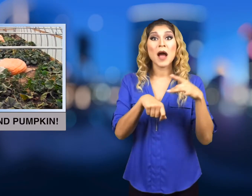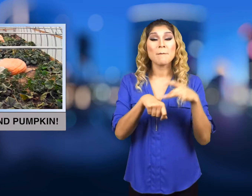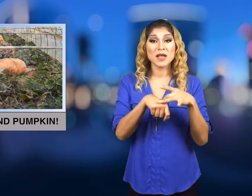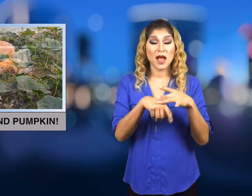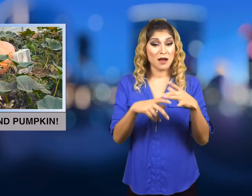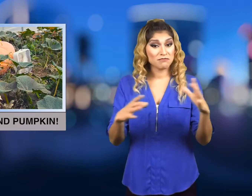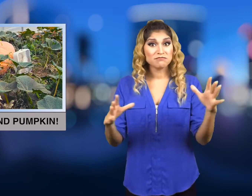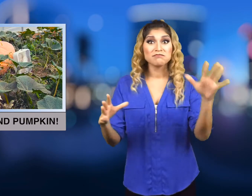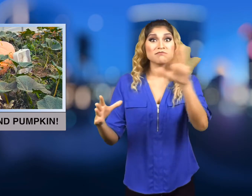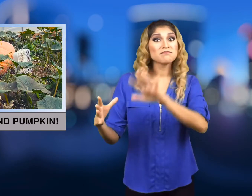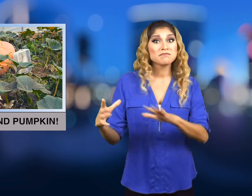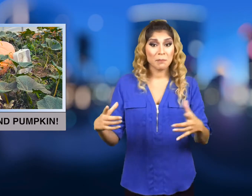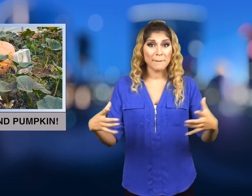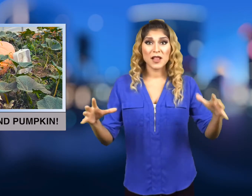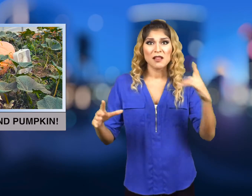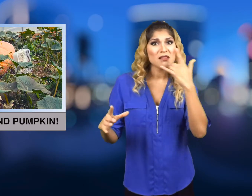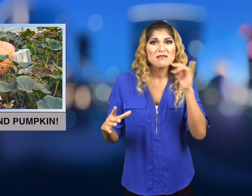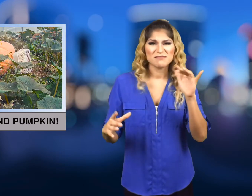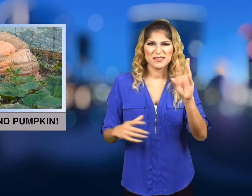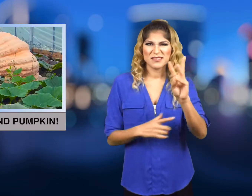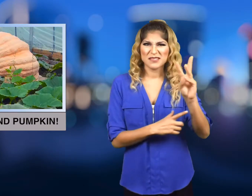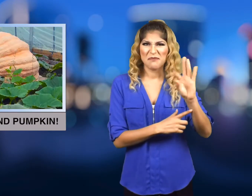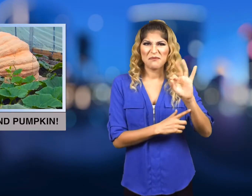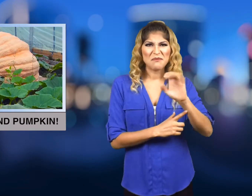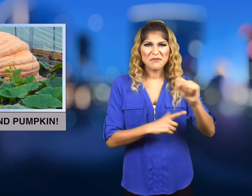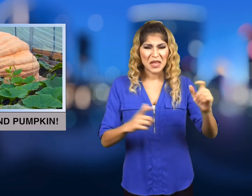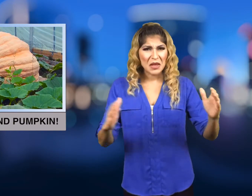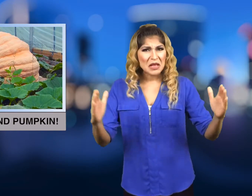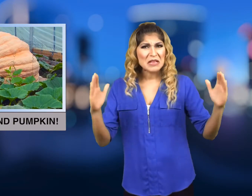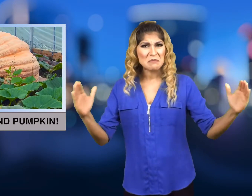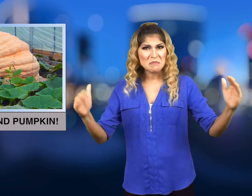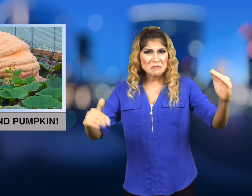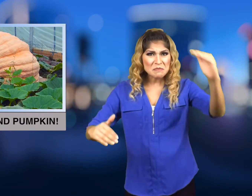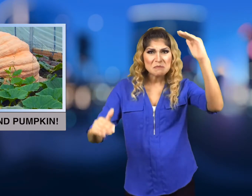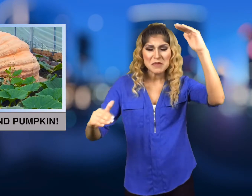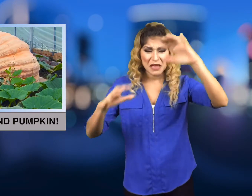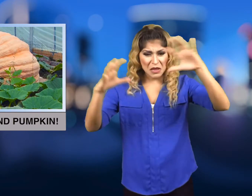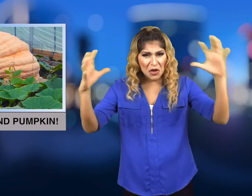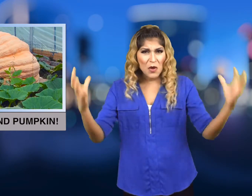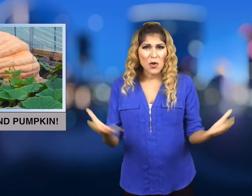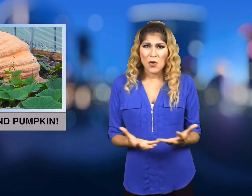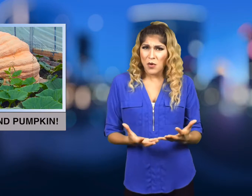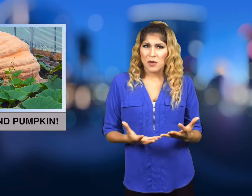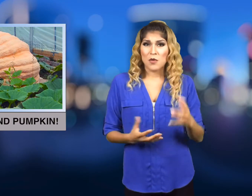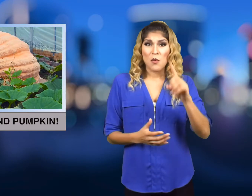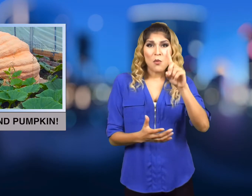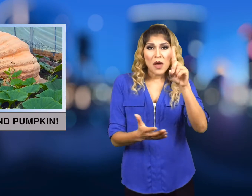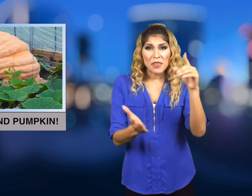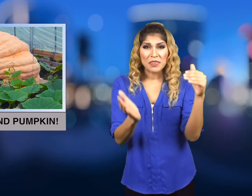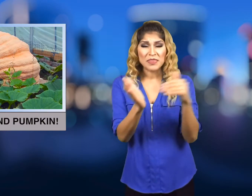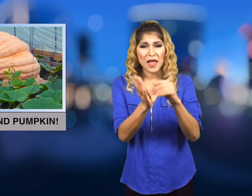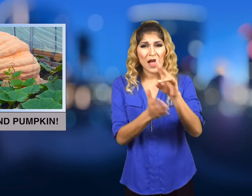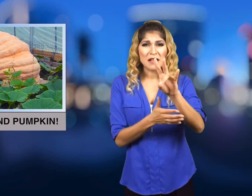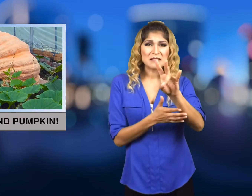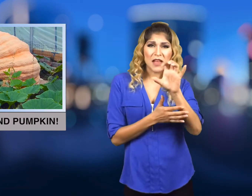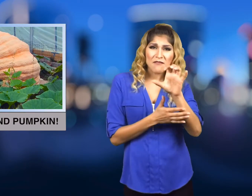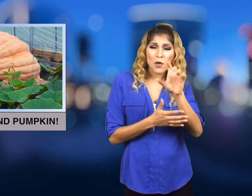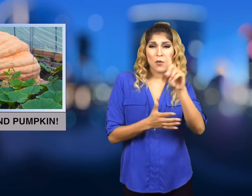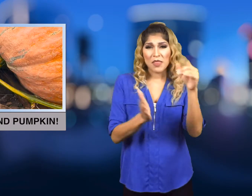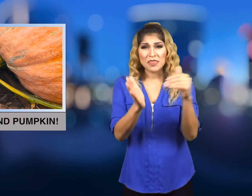The pumpkin is about 6-feet long and weighs between 17-hundred and 18-hundred pounds!